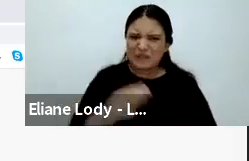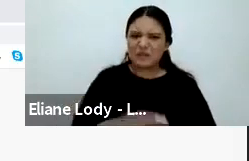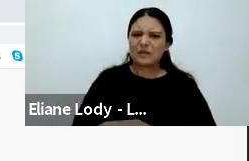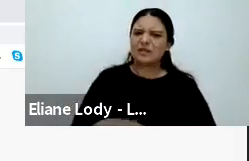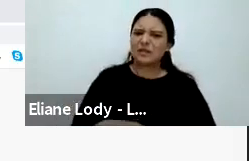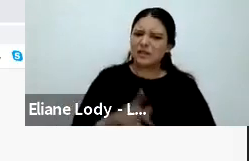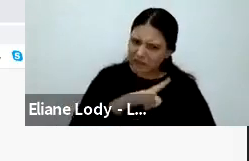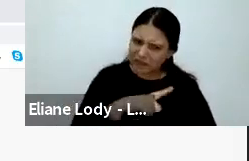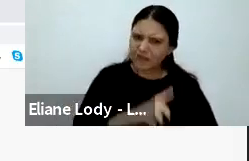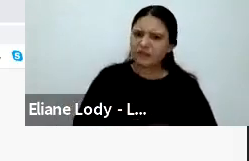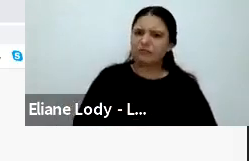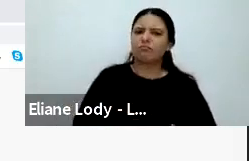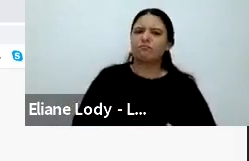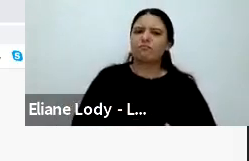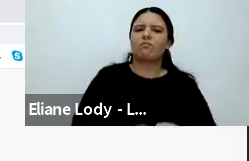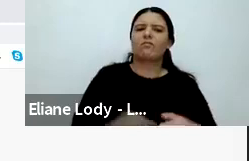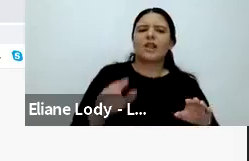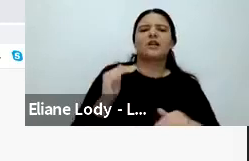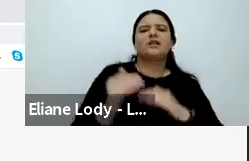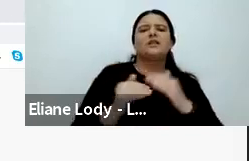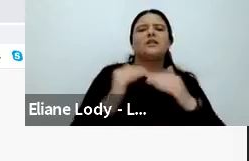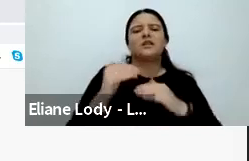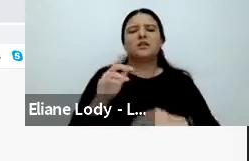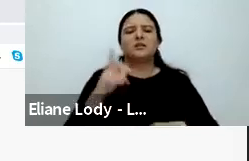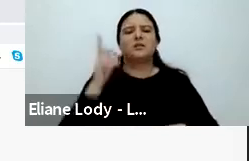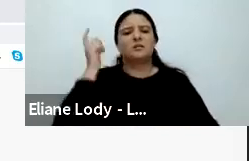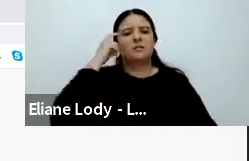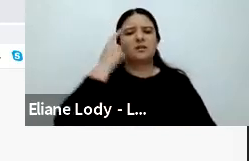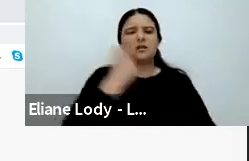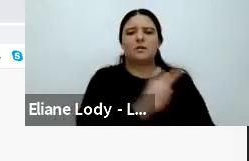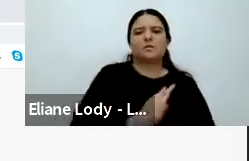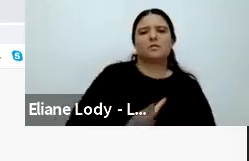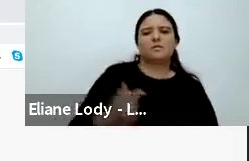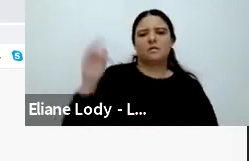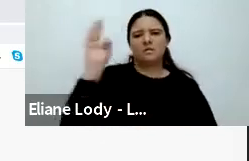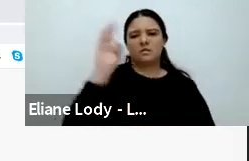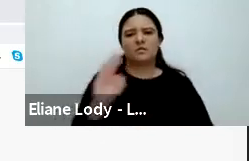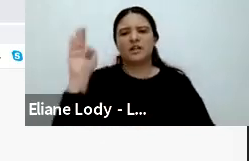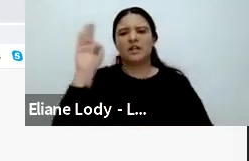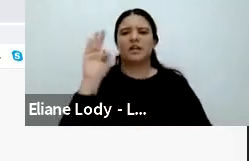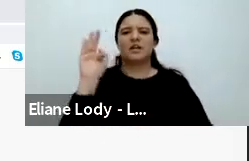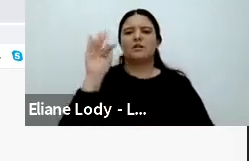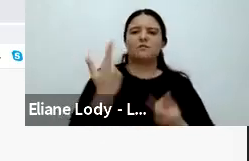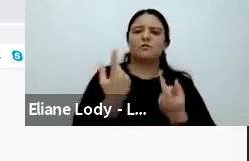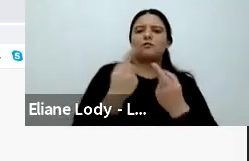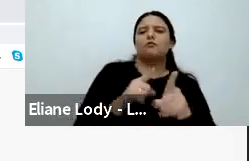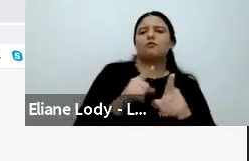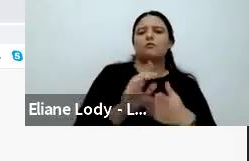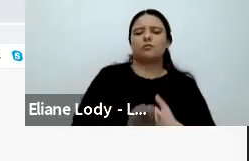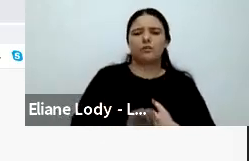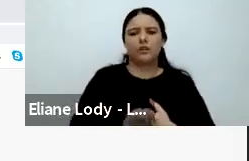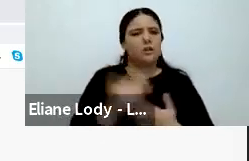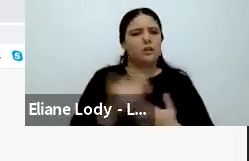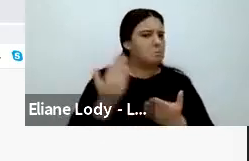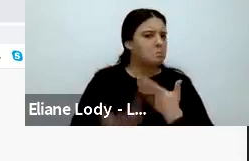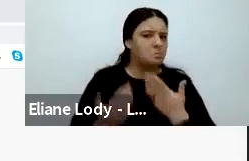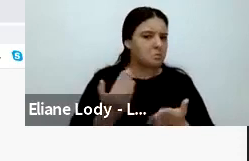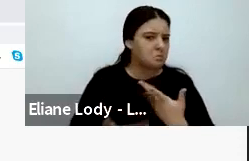a failed insurrection against the federal Government. and. And he was a loser, because he was a loser, because he was